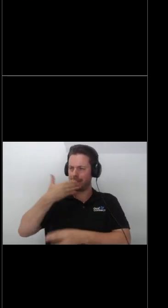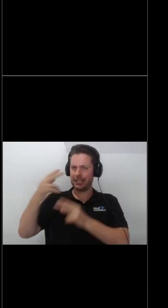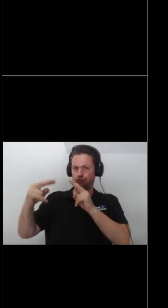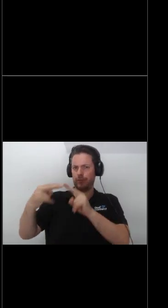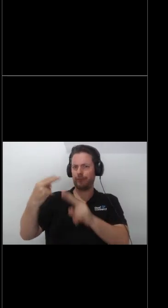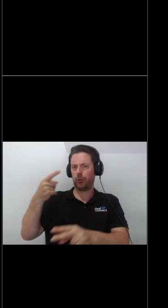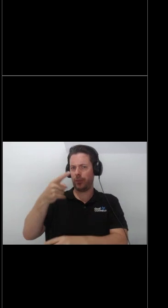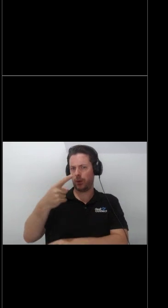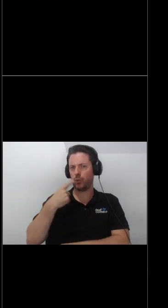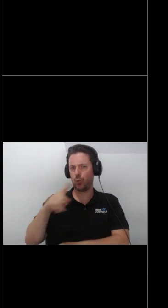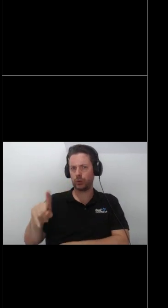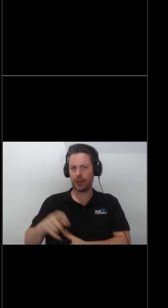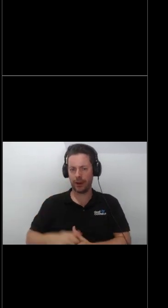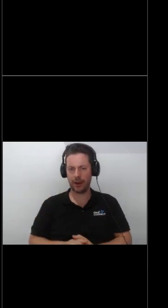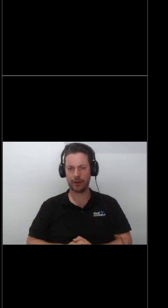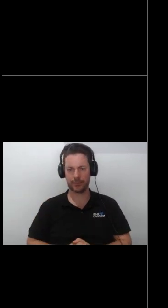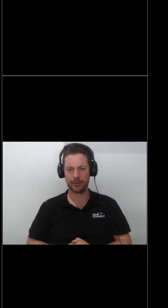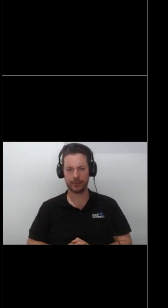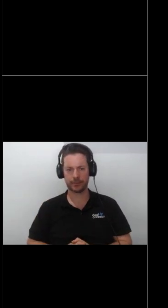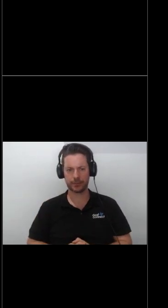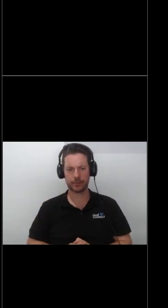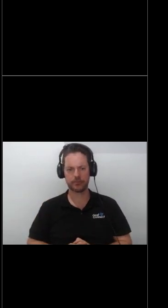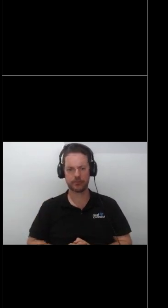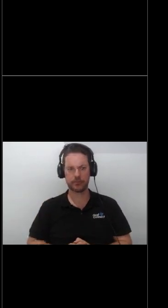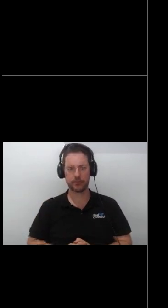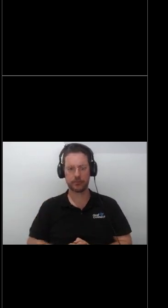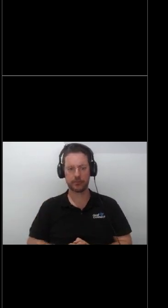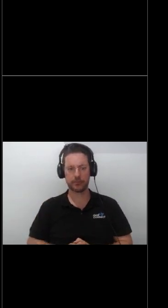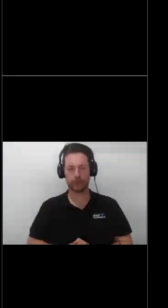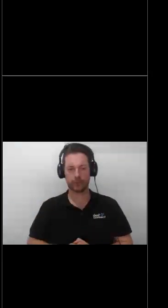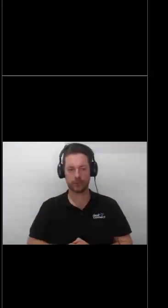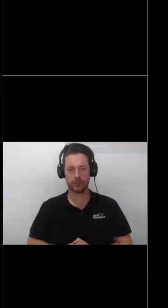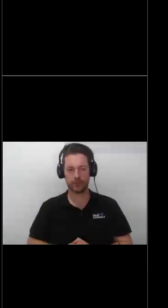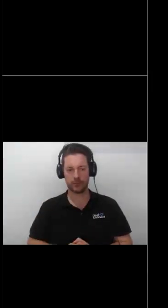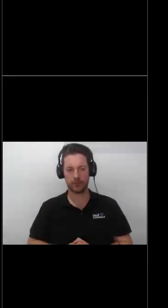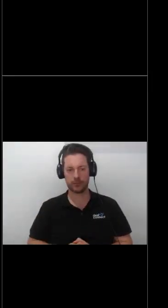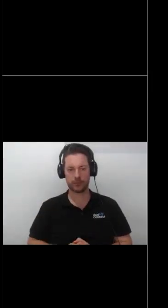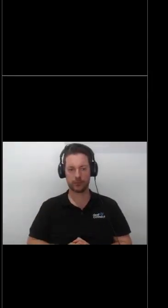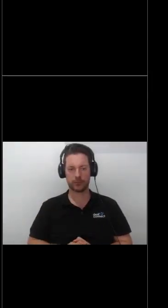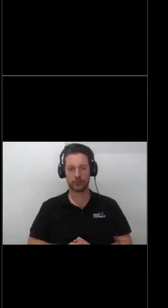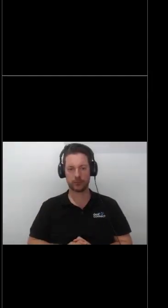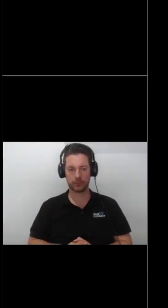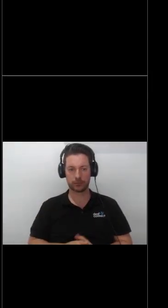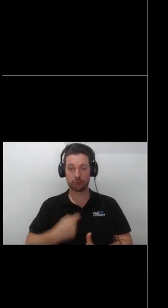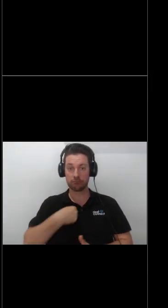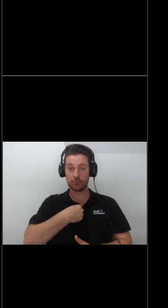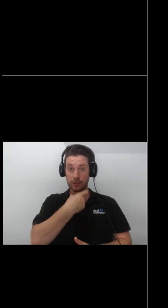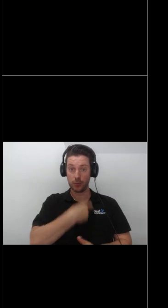and applications can be made by the person the subject to those themselves.